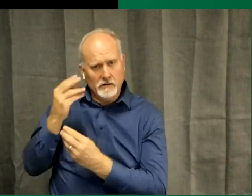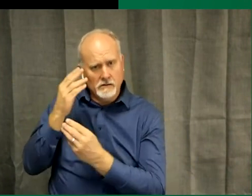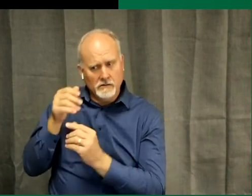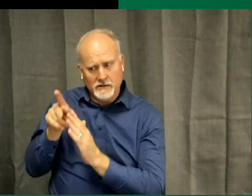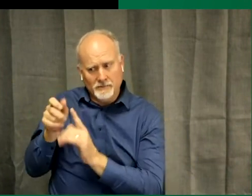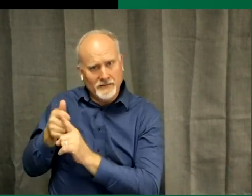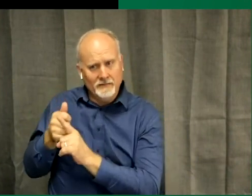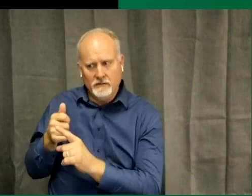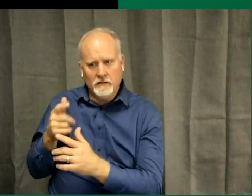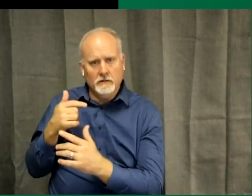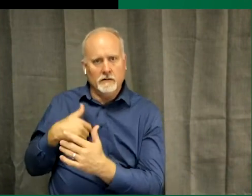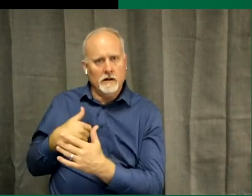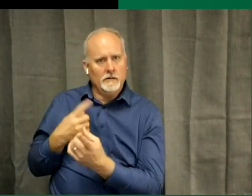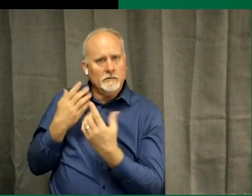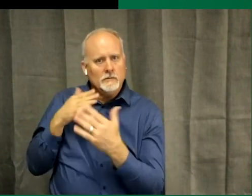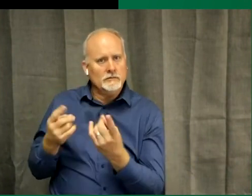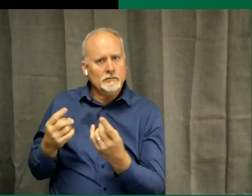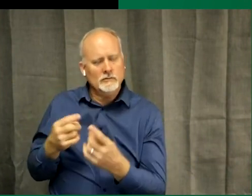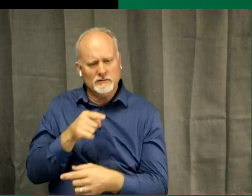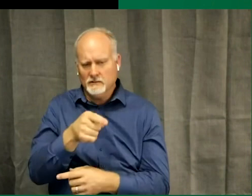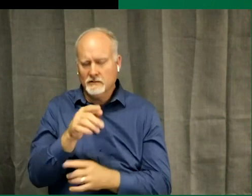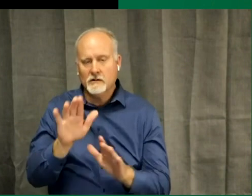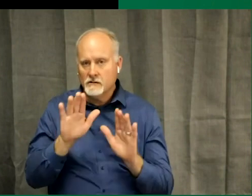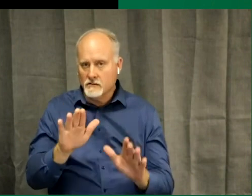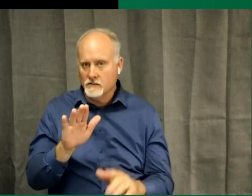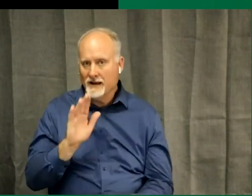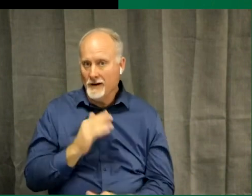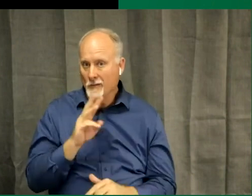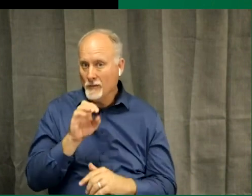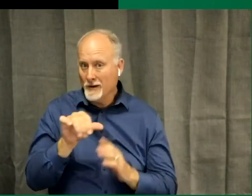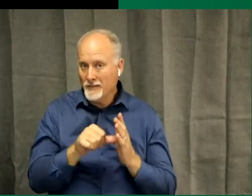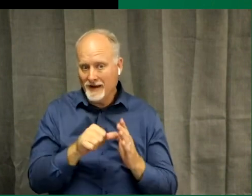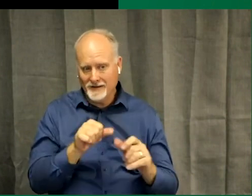know what to do so if you have an opportunity to log on to our website and take cognito